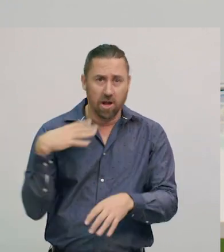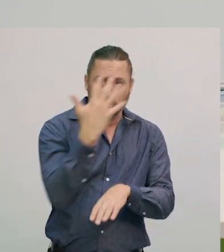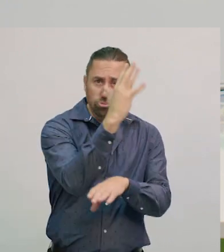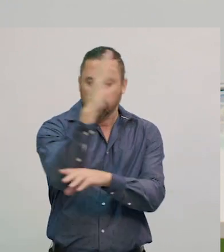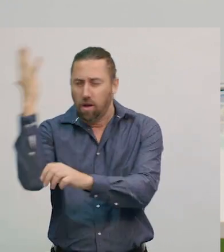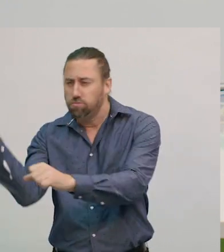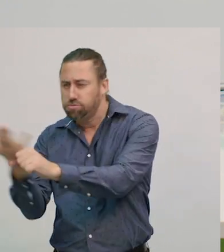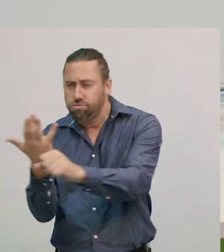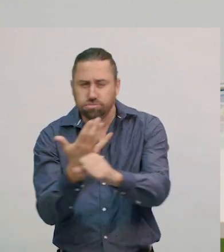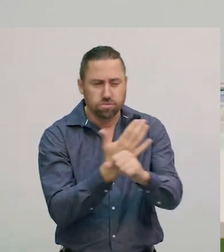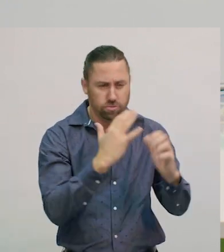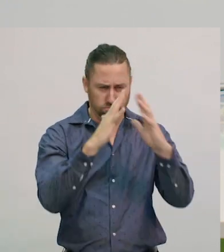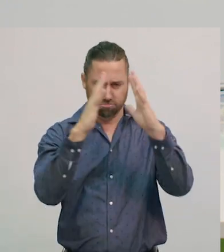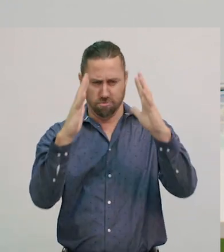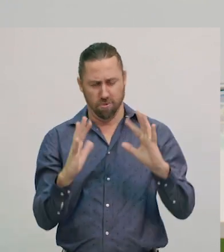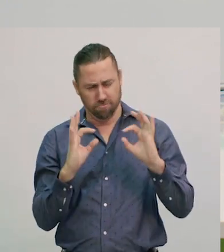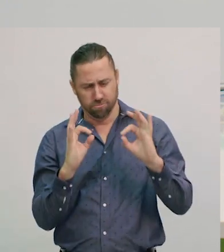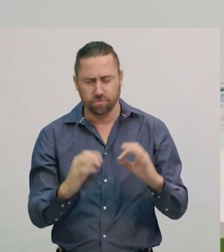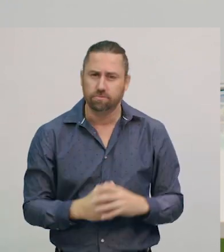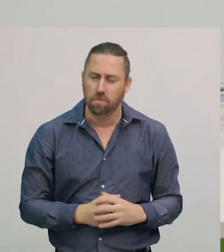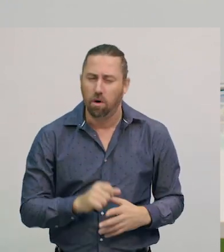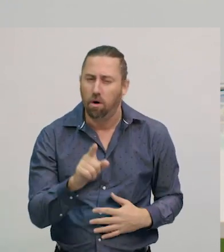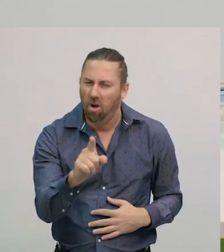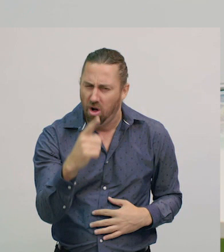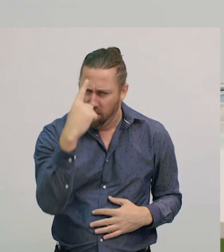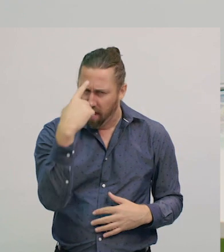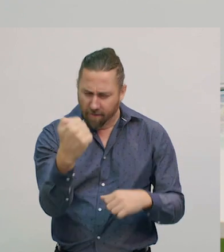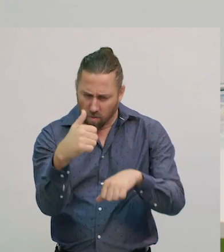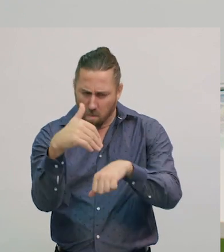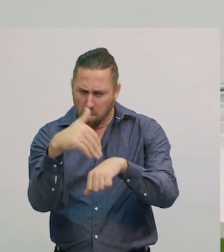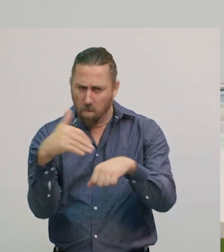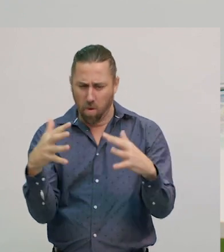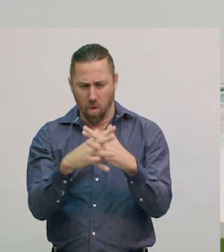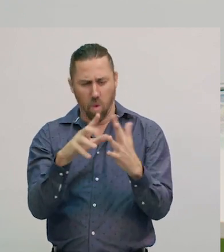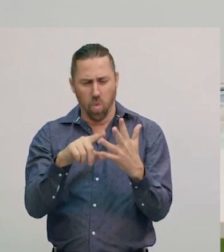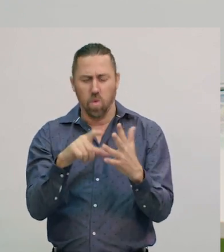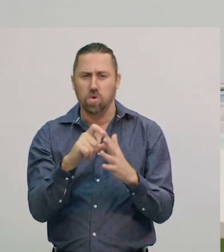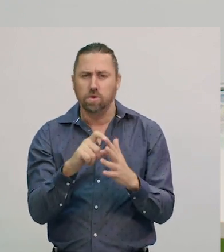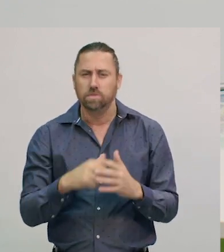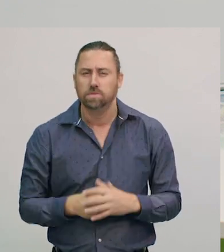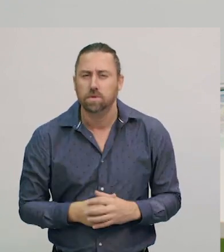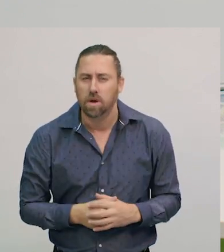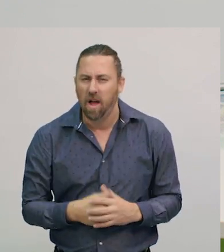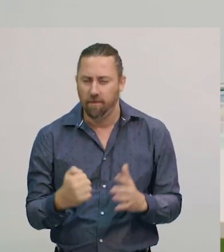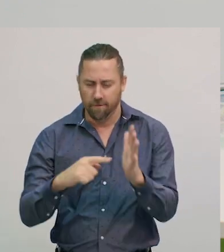Can you think of a problem with using wood? Sometimes wood can be eaten by small animals, called termites.